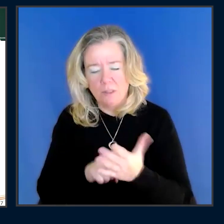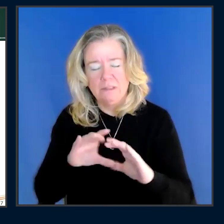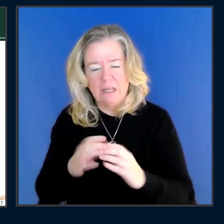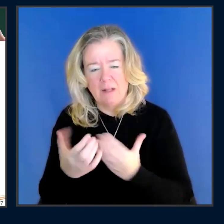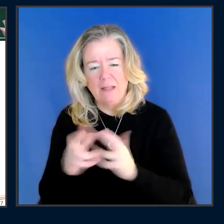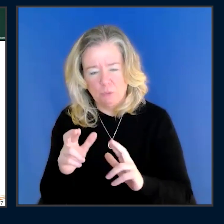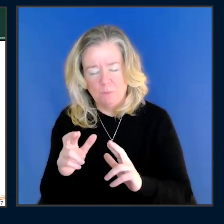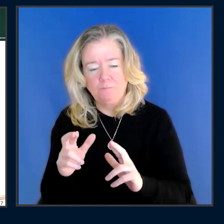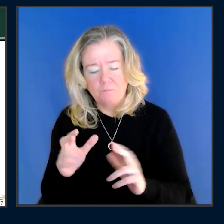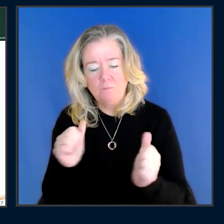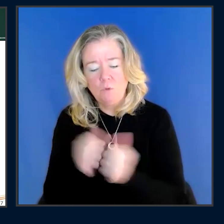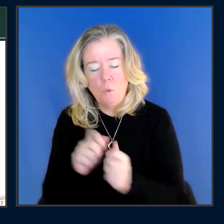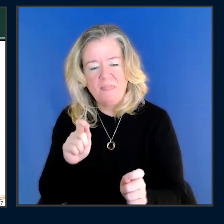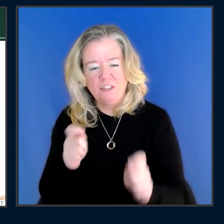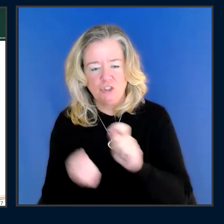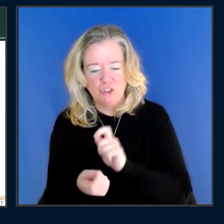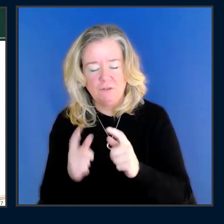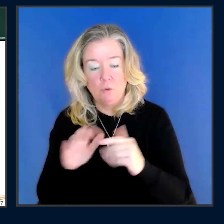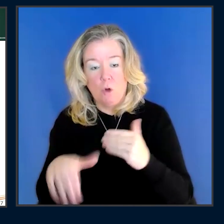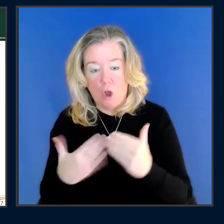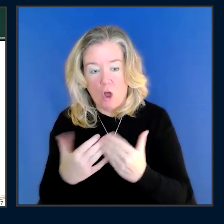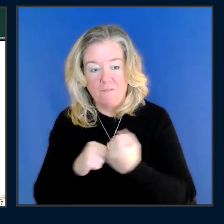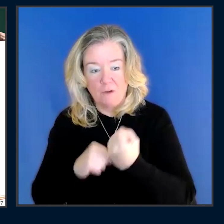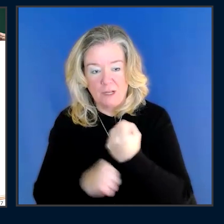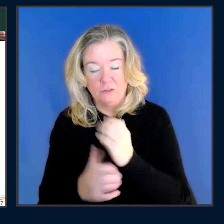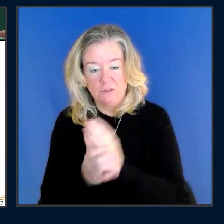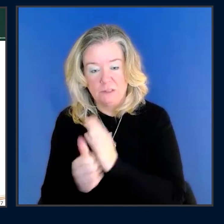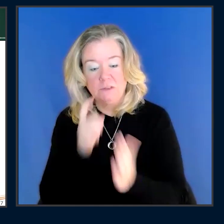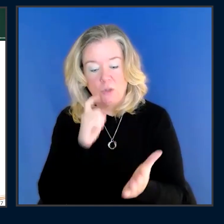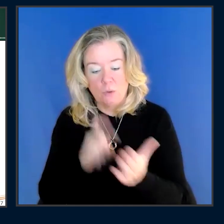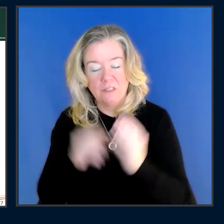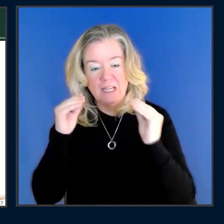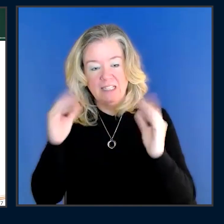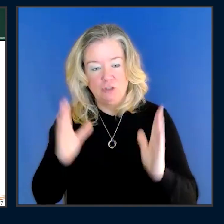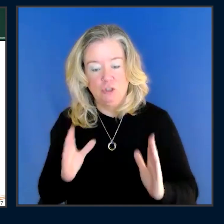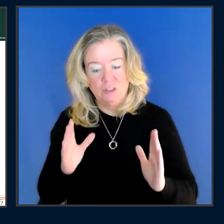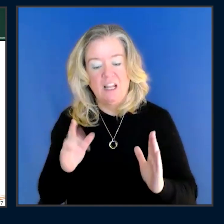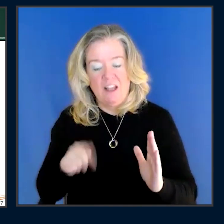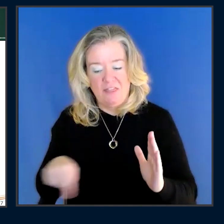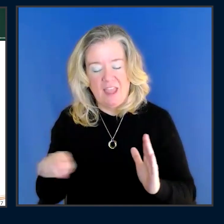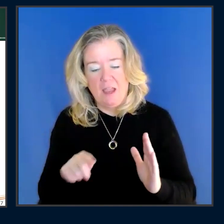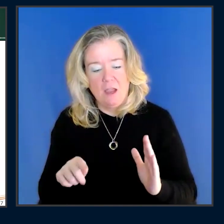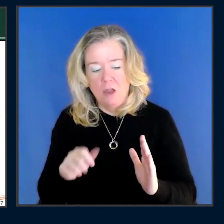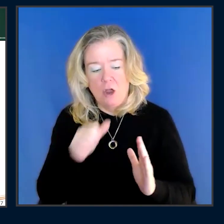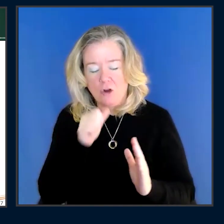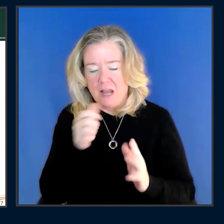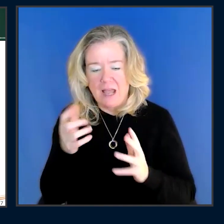is with this shift to all the foundational skills, teachers are not weaving in vocabulary